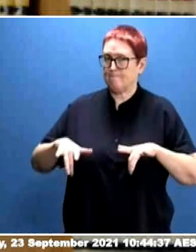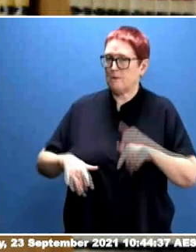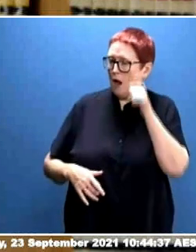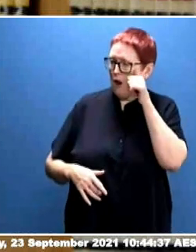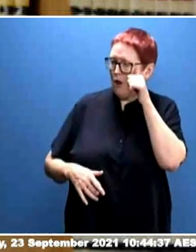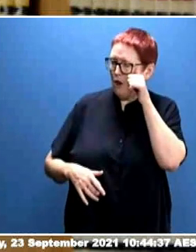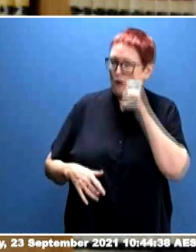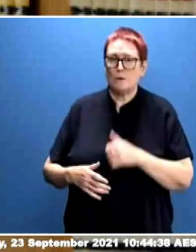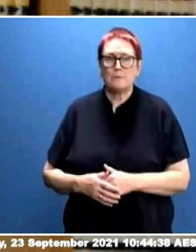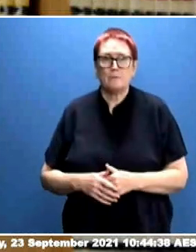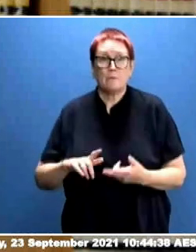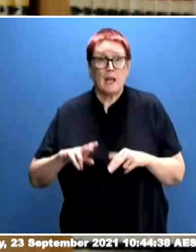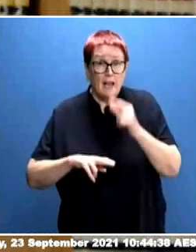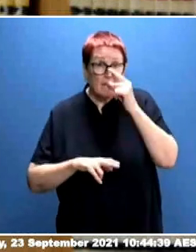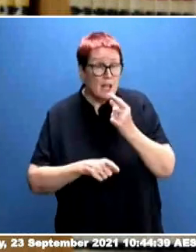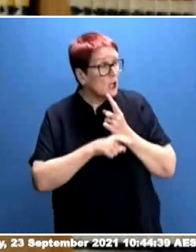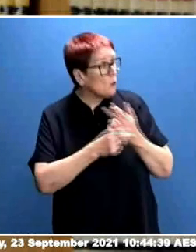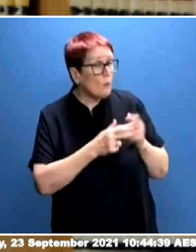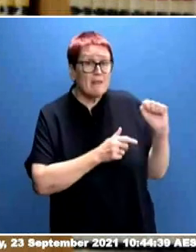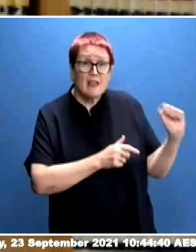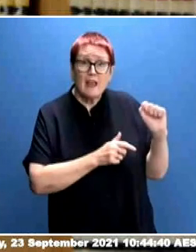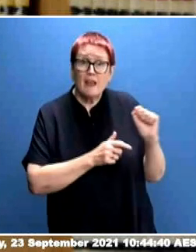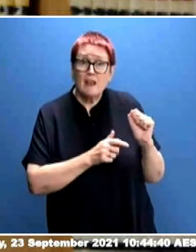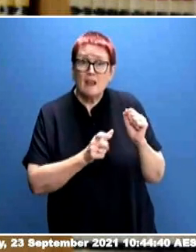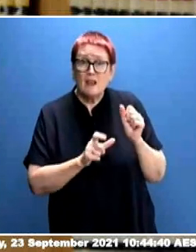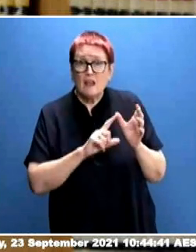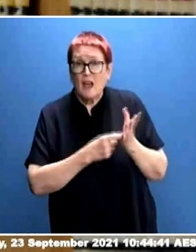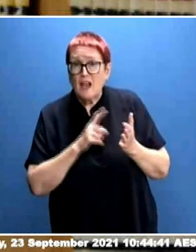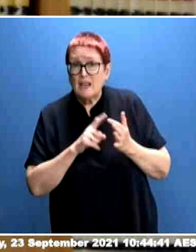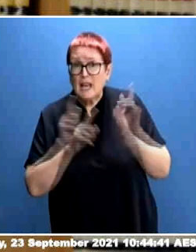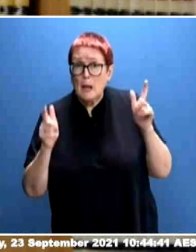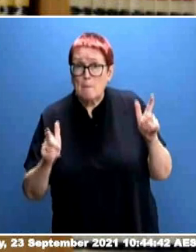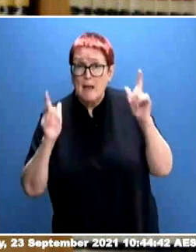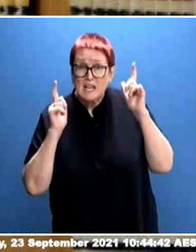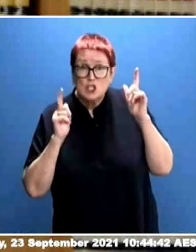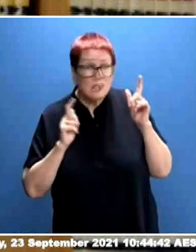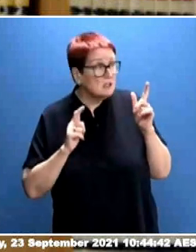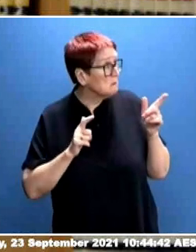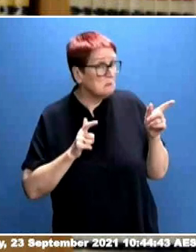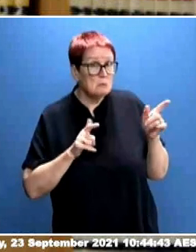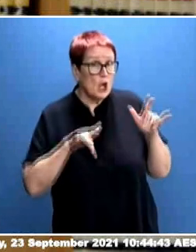when we speak to the care team in the beginning, if there are any outstanding assessments or areas that need further investigation,